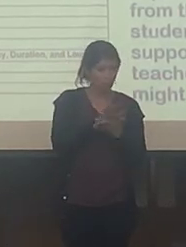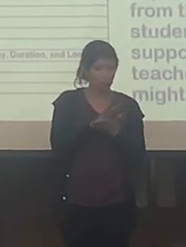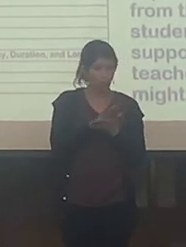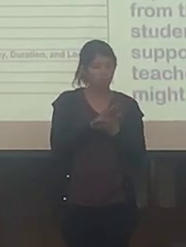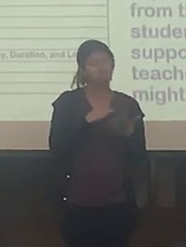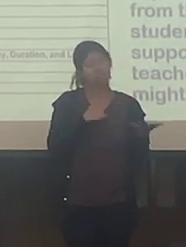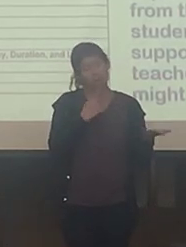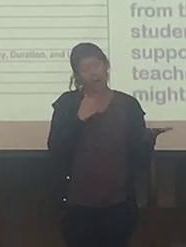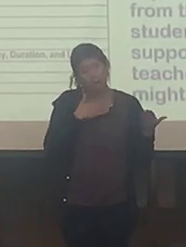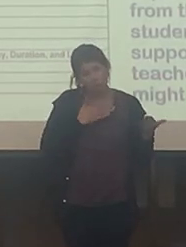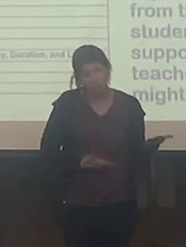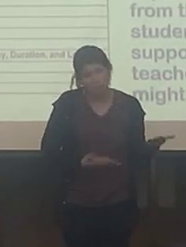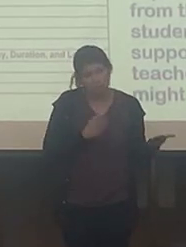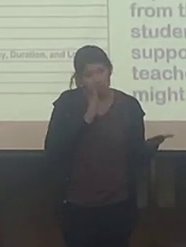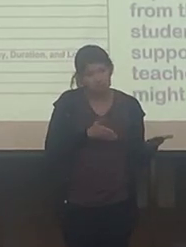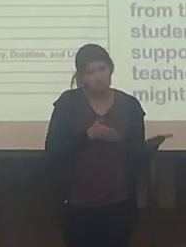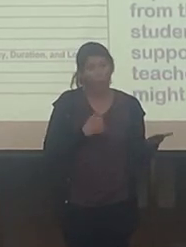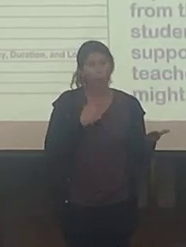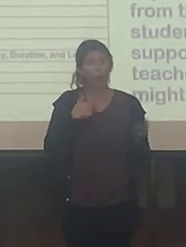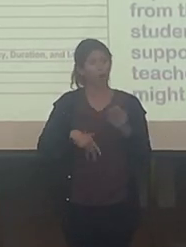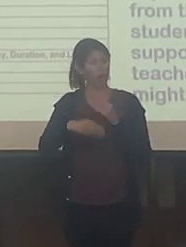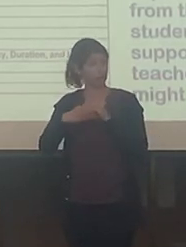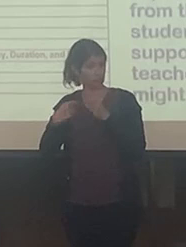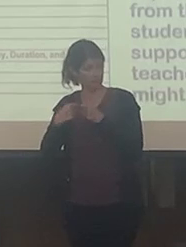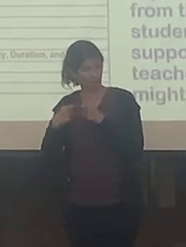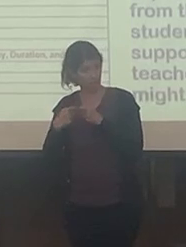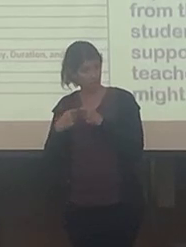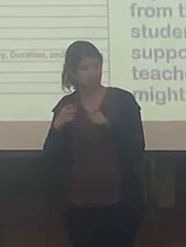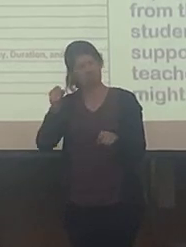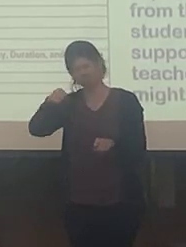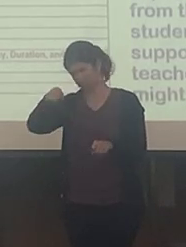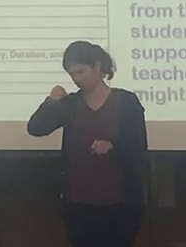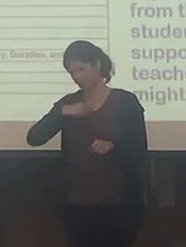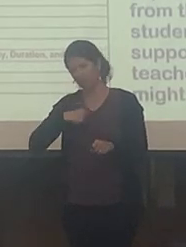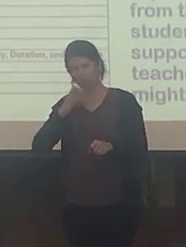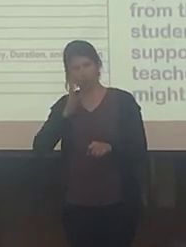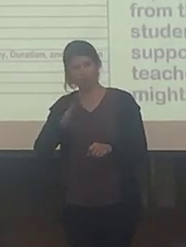have extra batteries at the school which is your responsibility yes i would but if it's on there